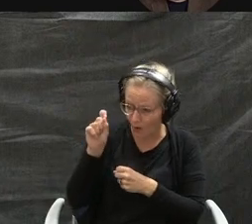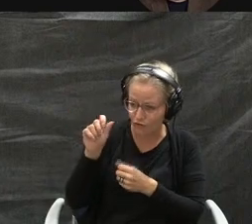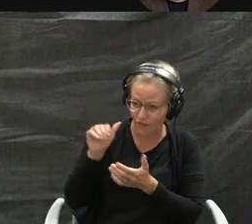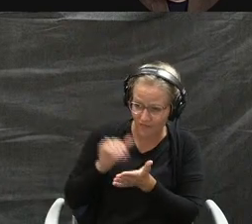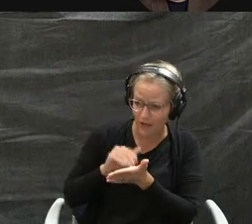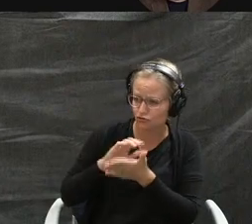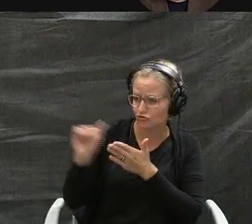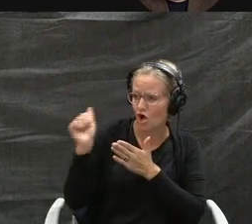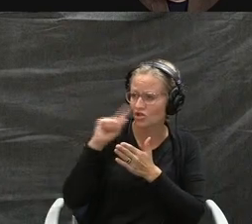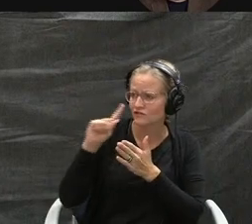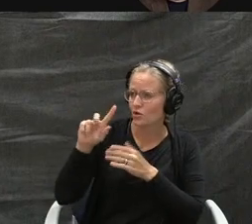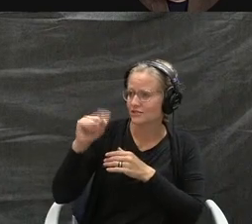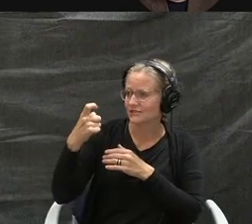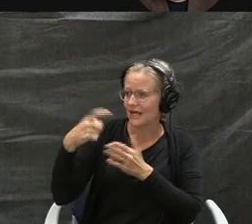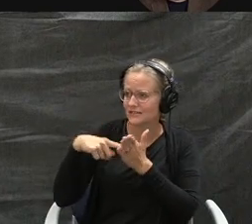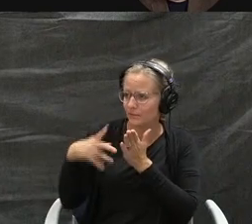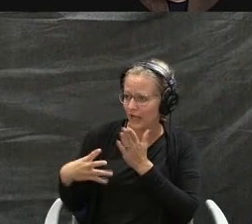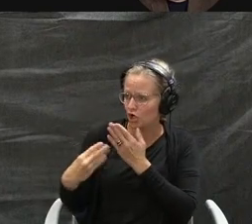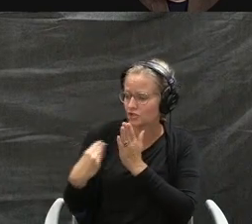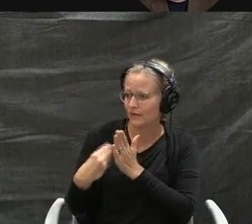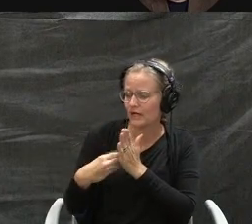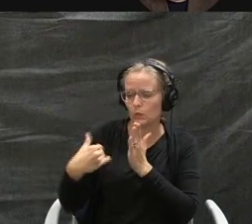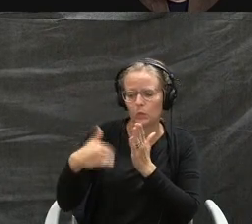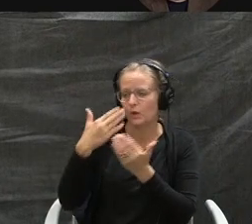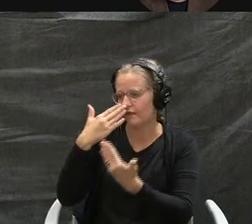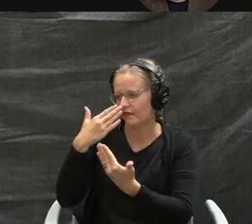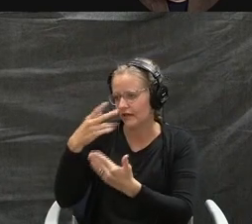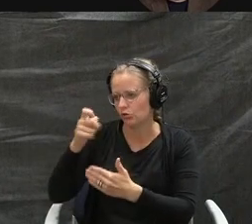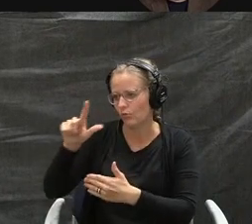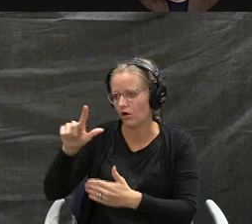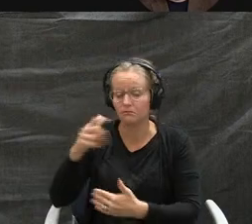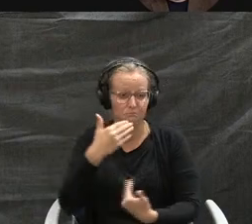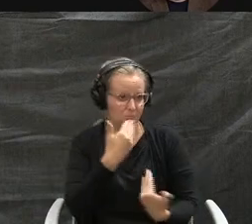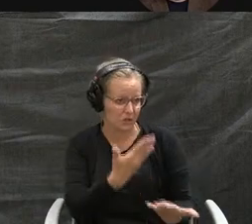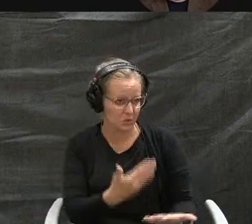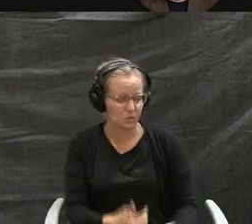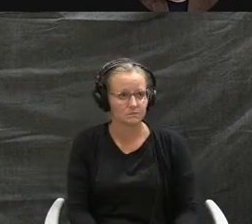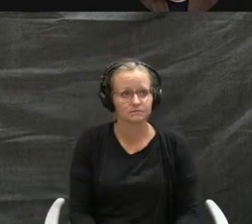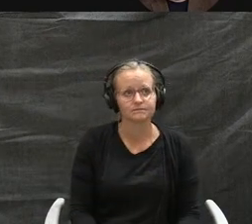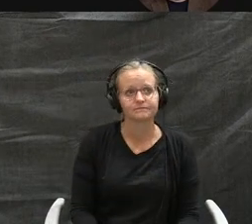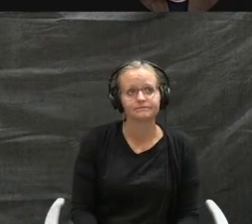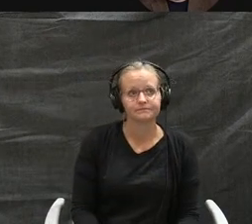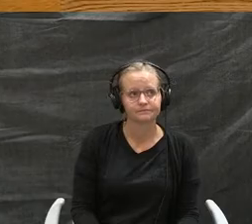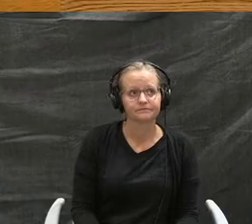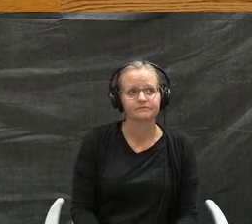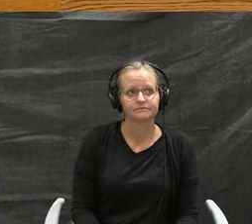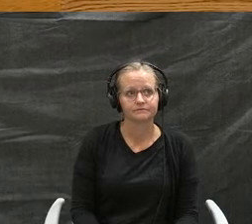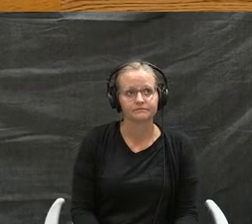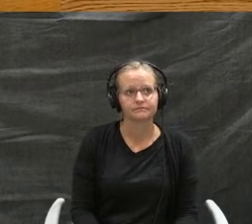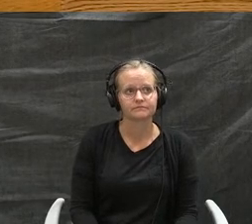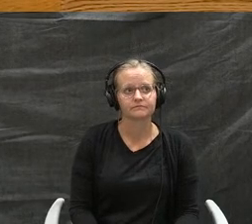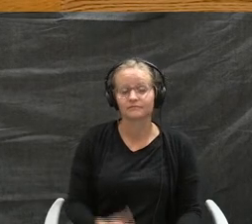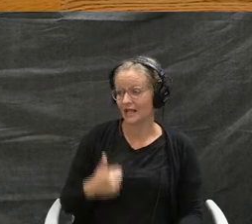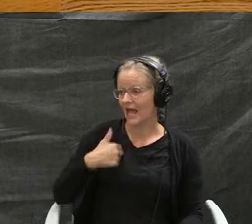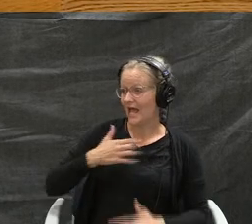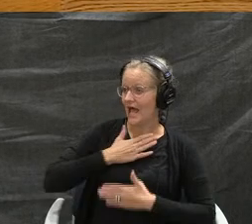money, which is just great. Thank you, Paul. Thank you. Enjoy that out.